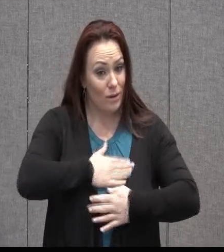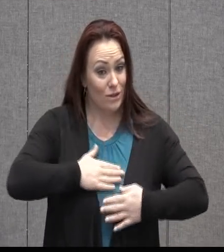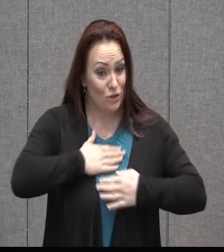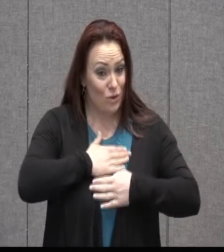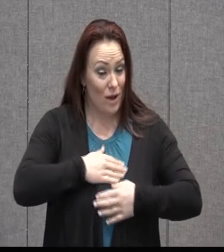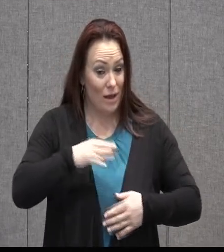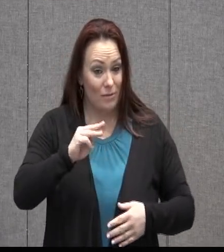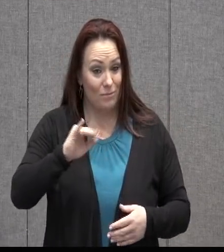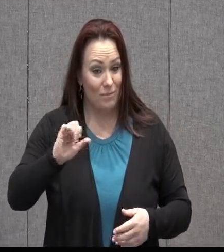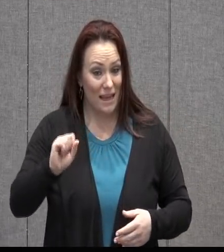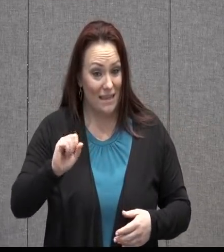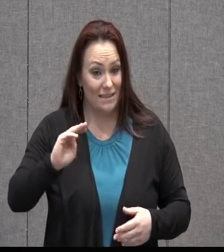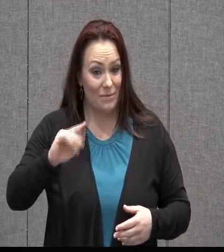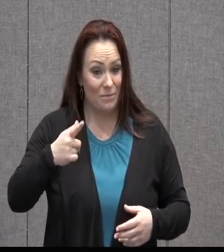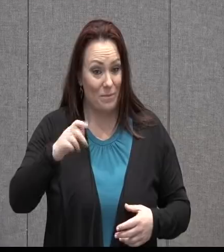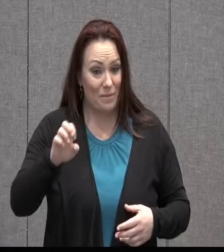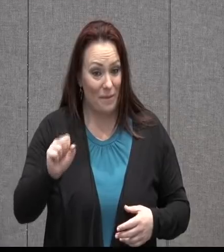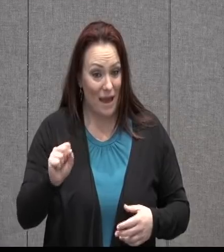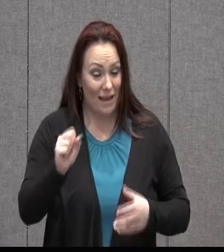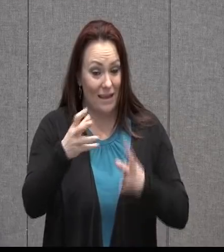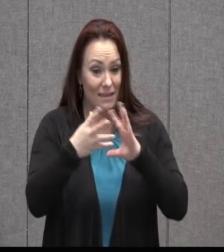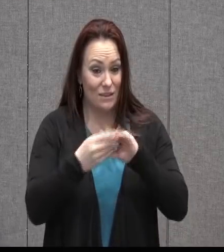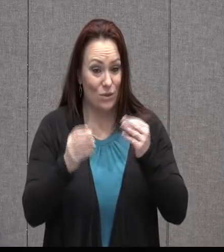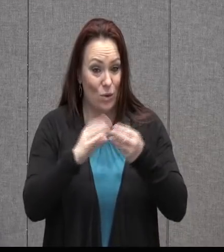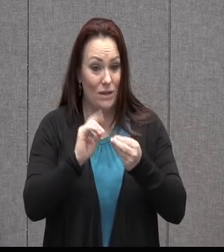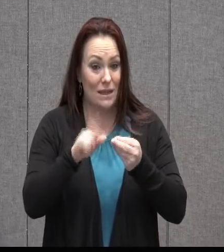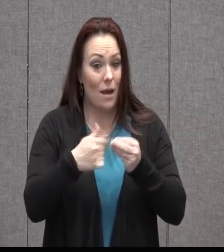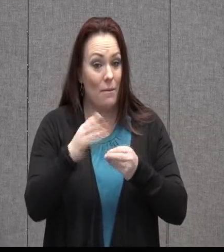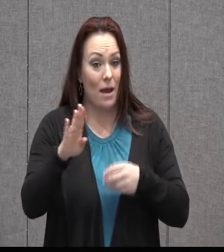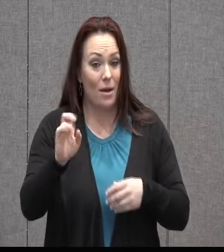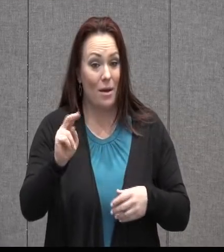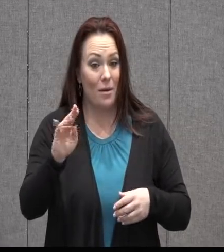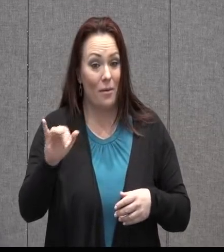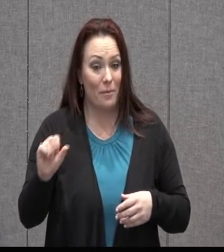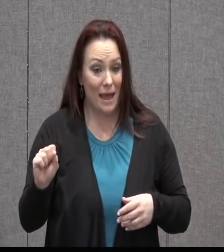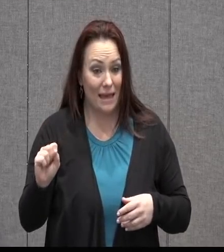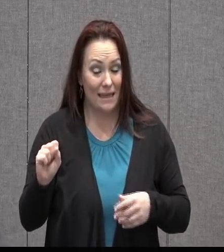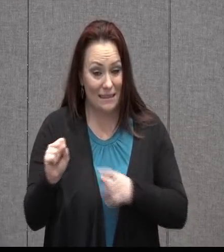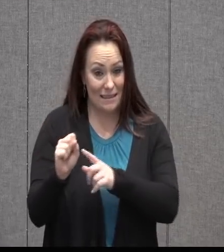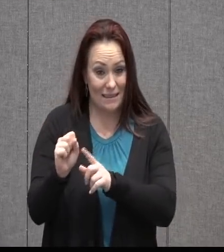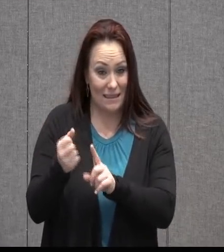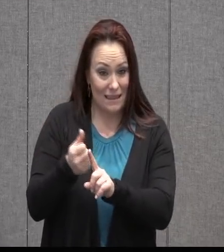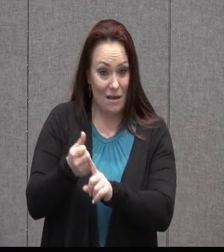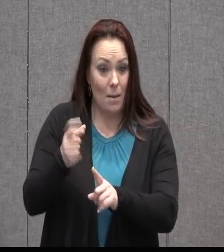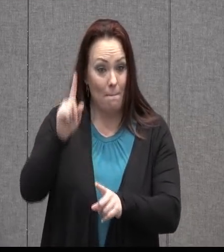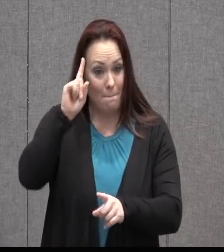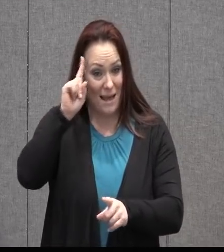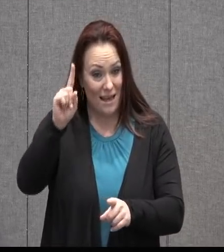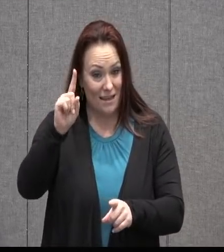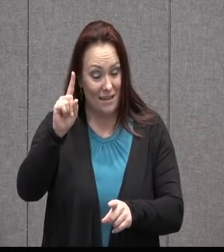about Benny's Pennies. And I thought today we could talk a little bit more about the rest of the coins that weren't mentioned in the book.